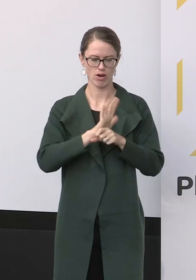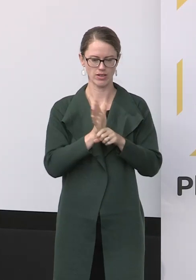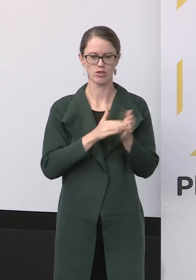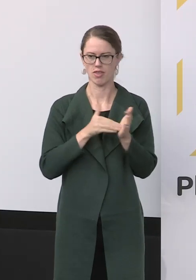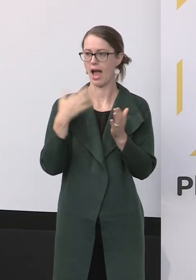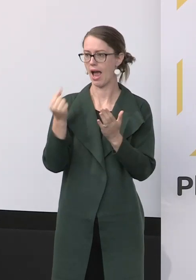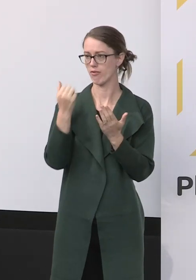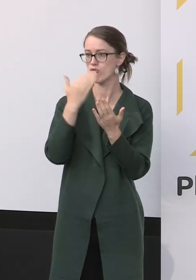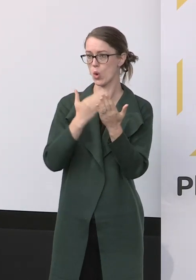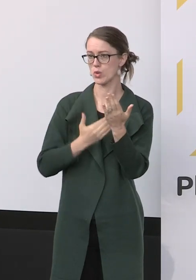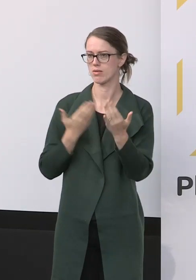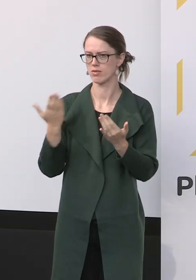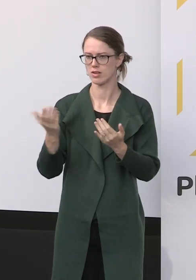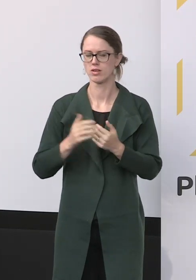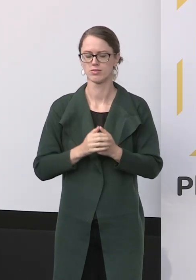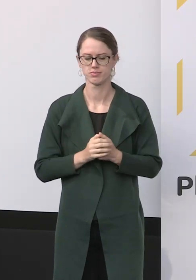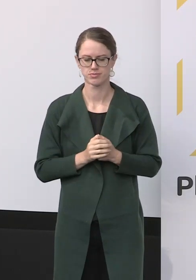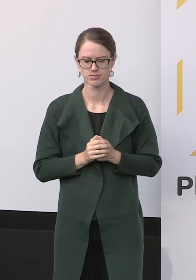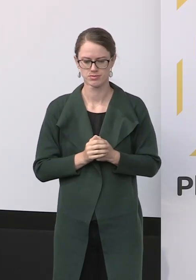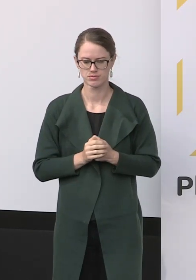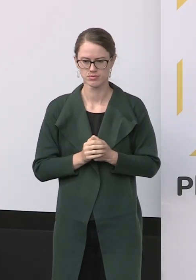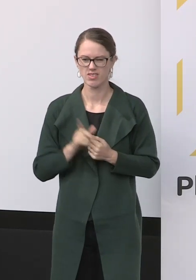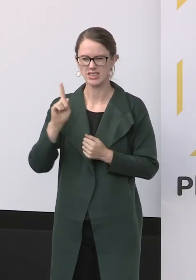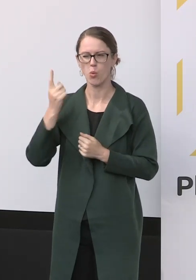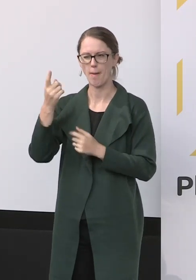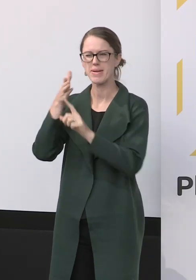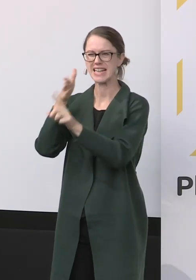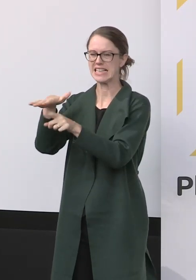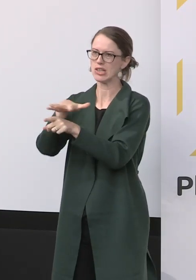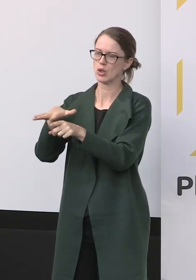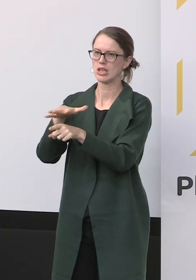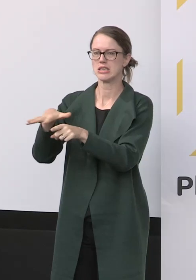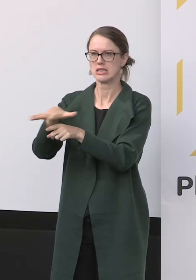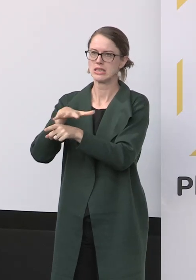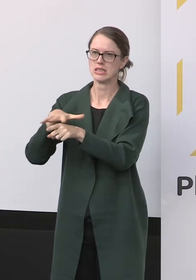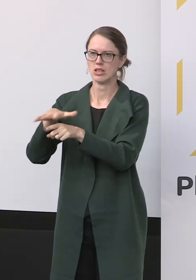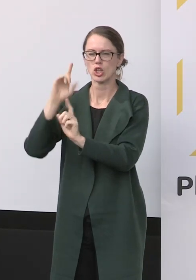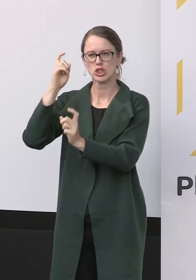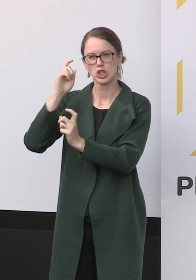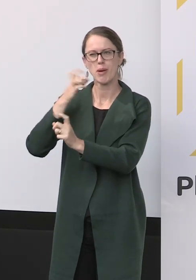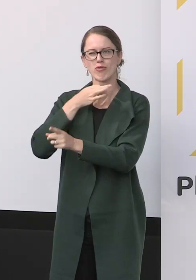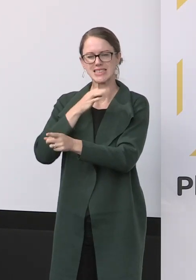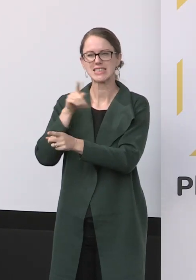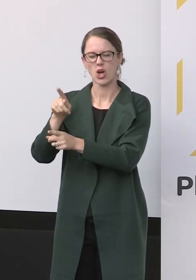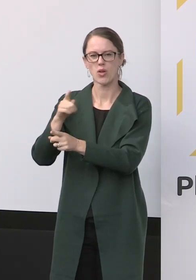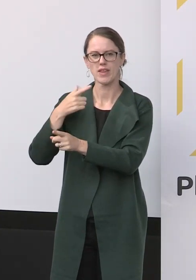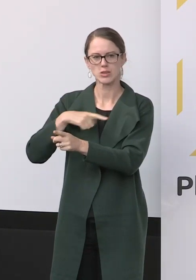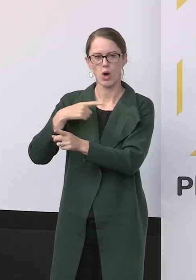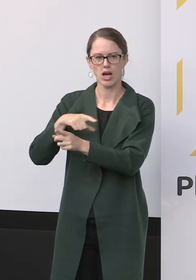safe and also that they're not carrying any risk of bringing COVID-19 back into New Zealand. And I think that's